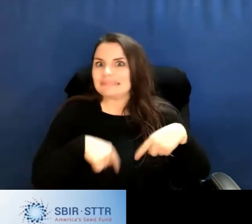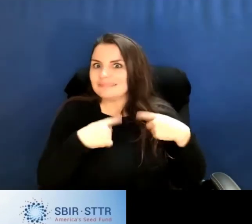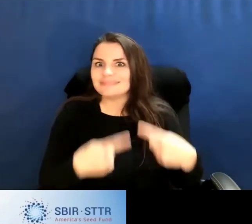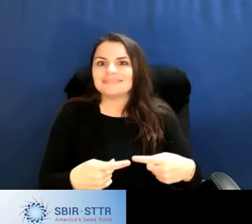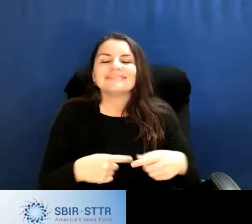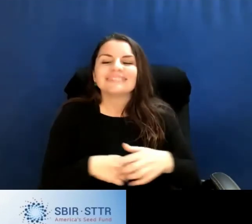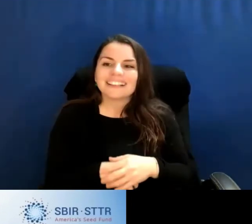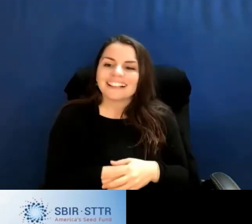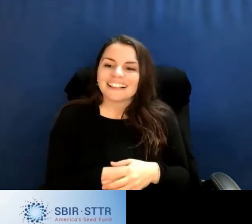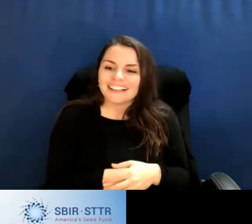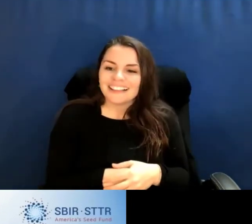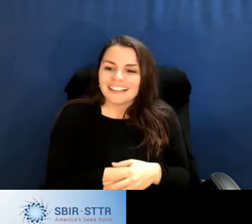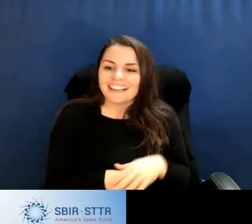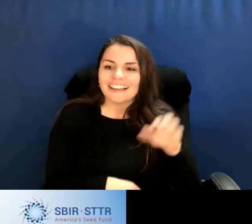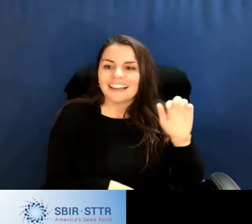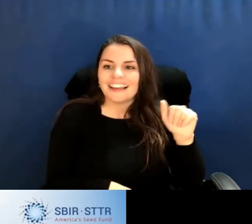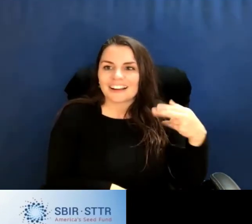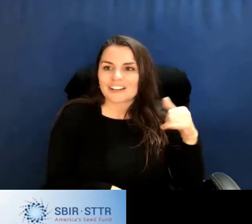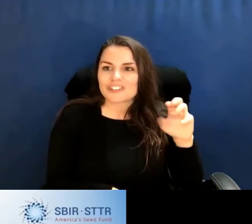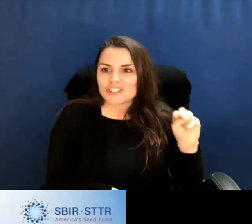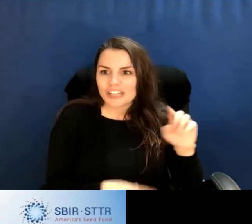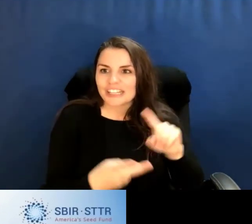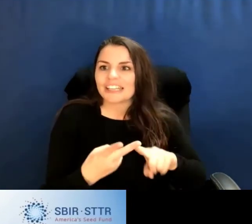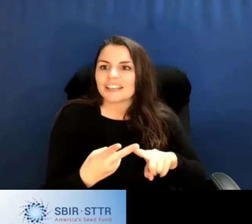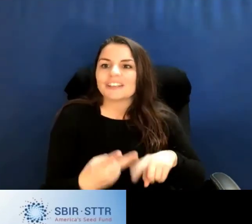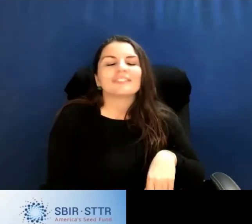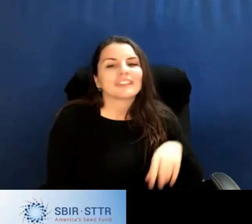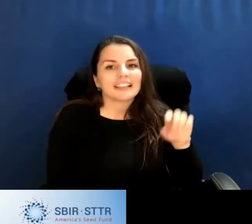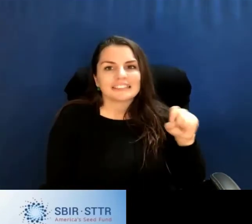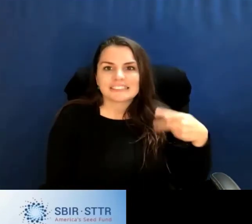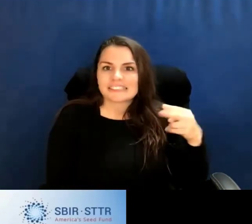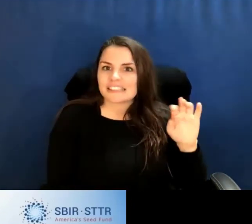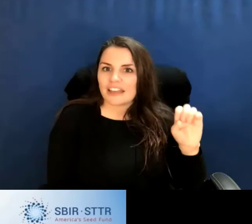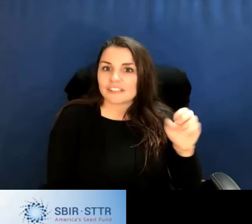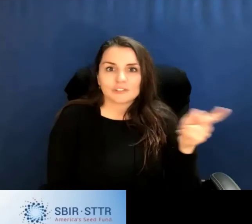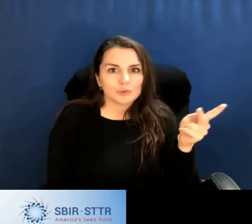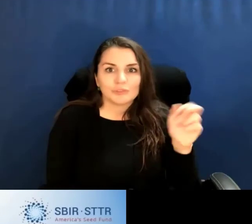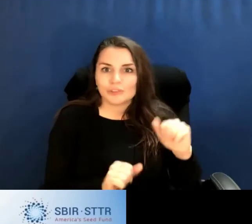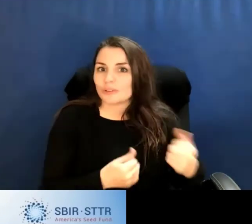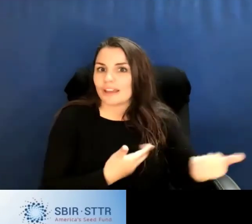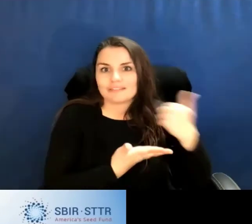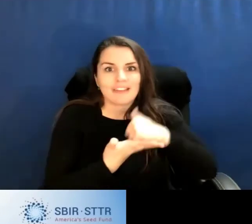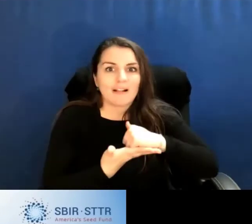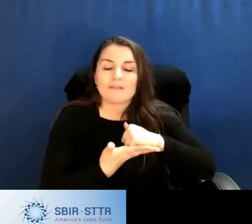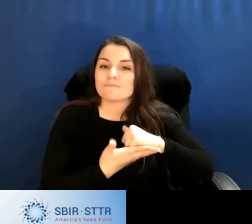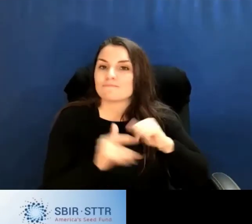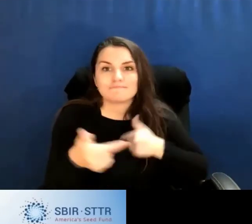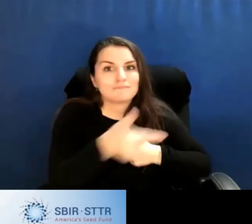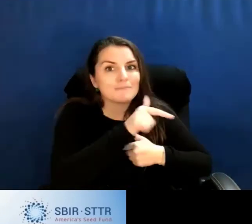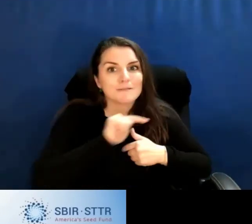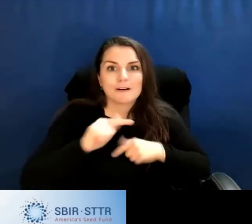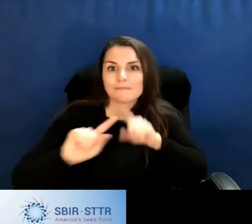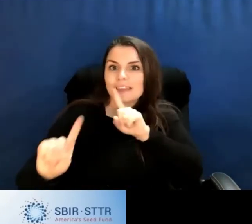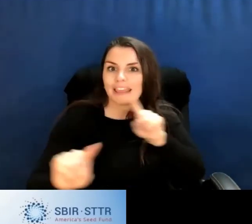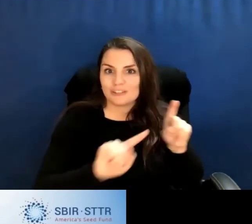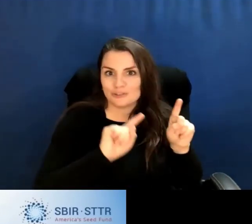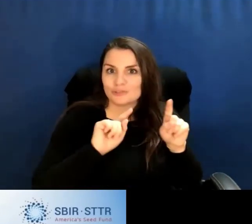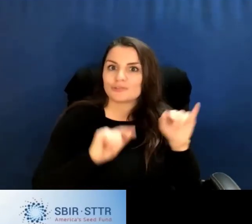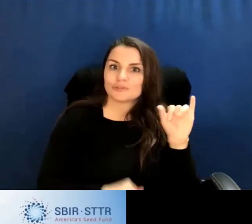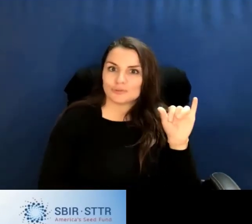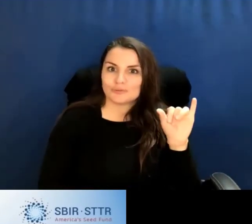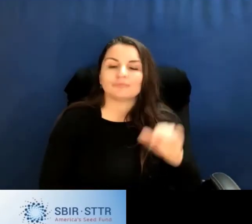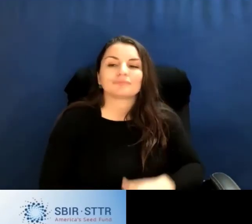and Ashim and Stephanie can jump in here and start helping out.